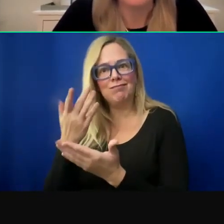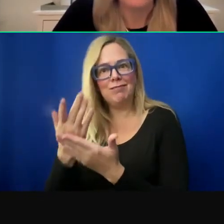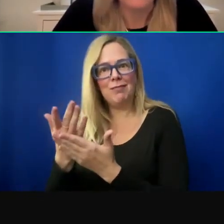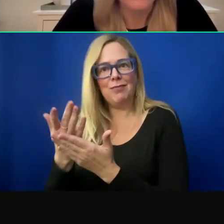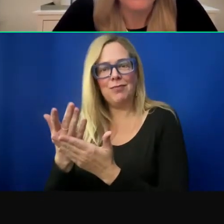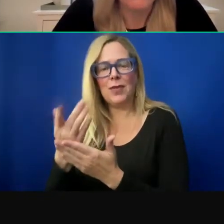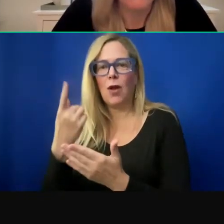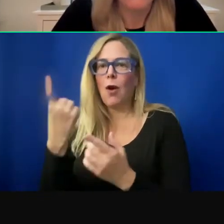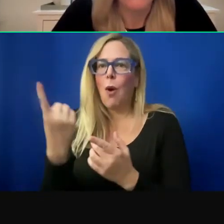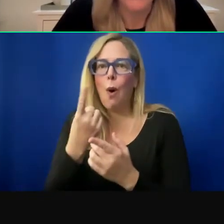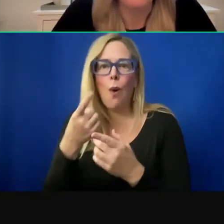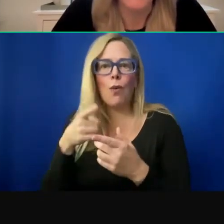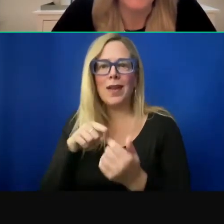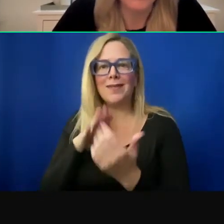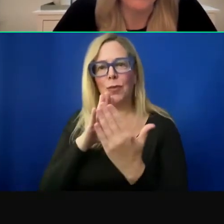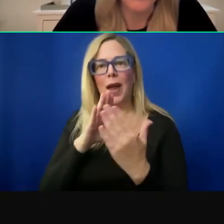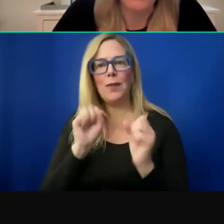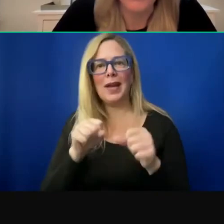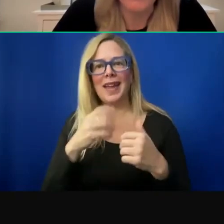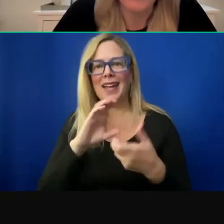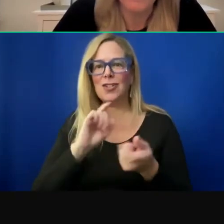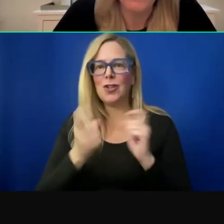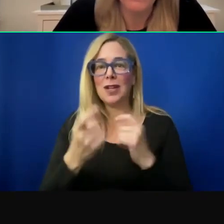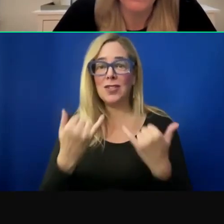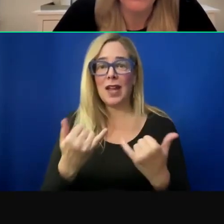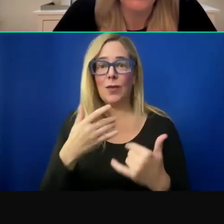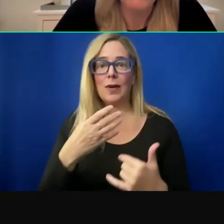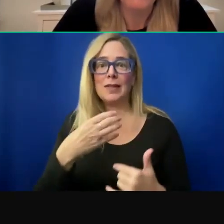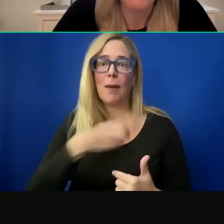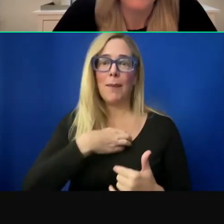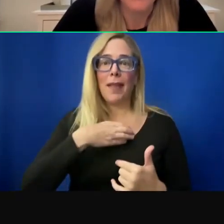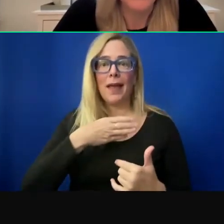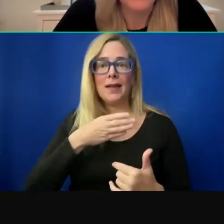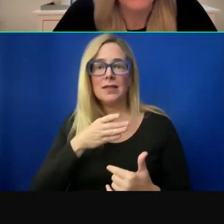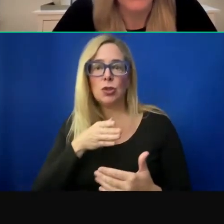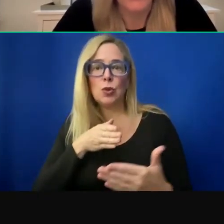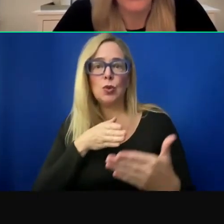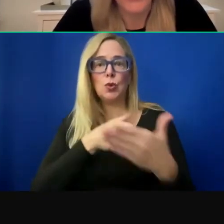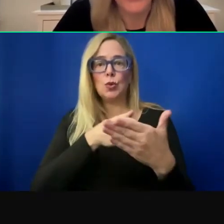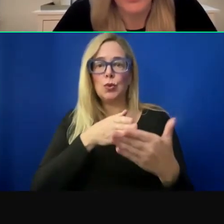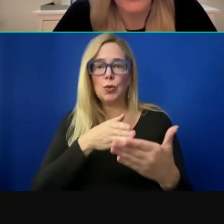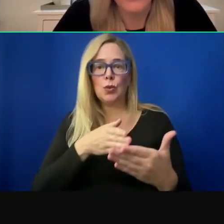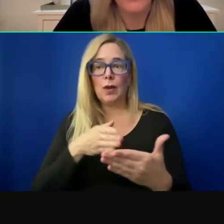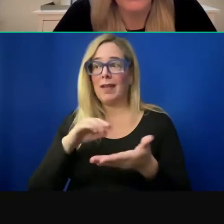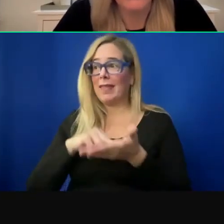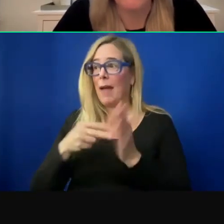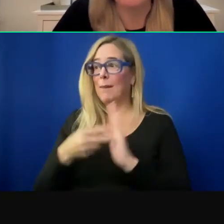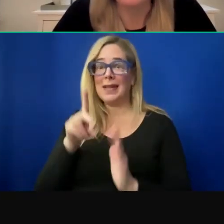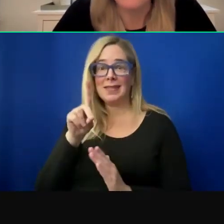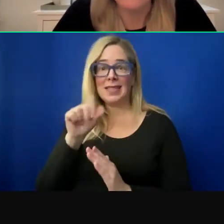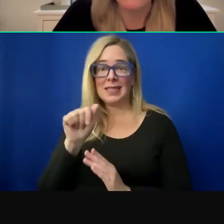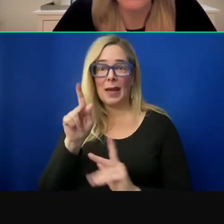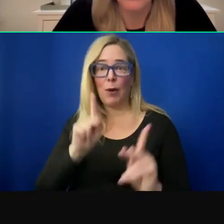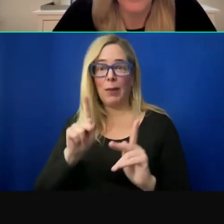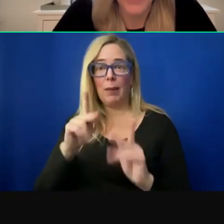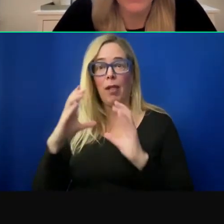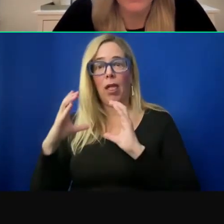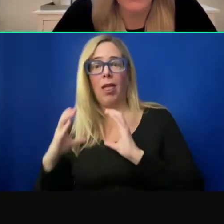lawsuits filed by disabled people. That means that equity and justice are also on the backs